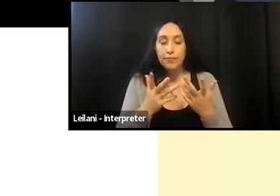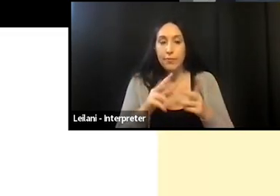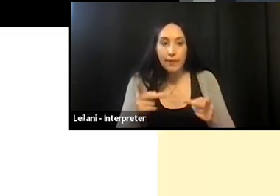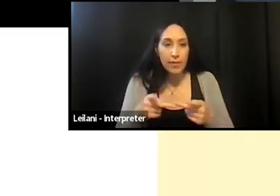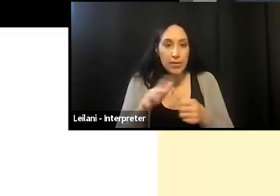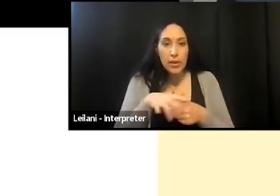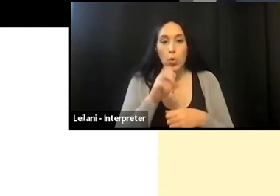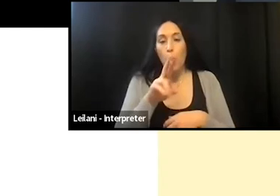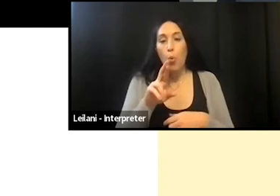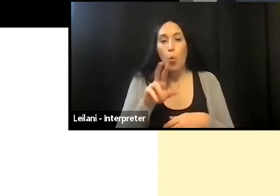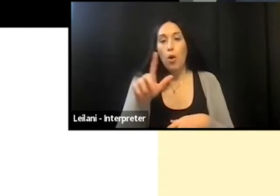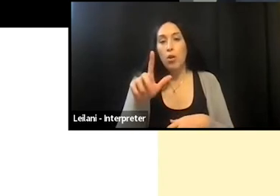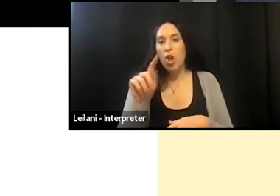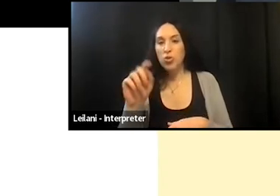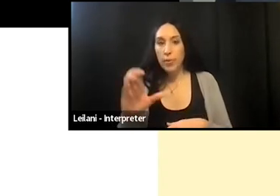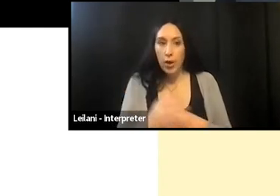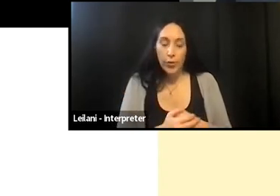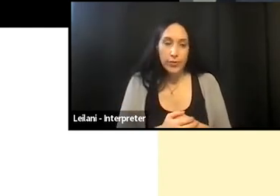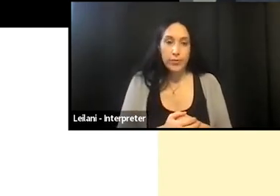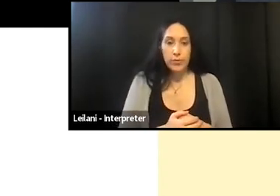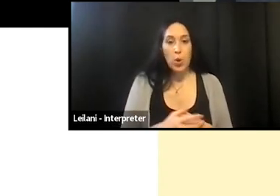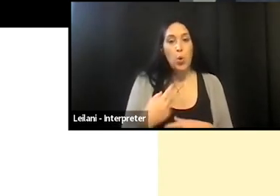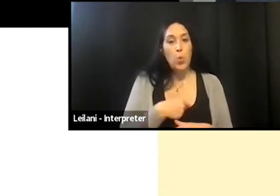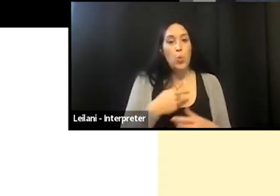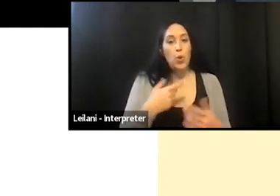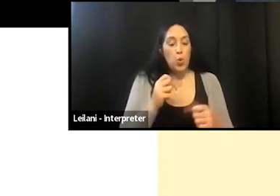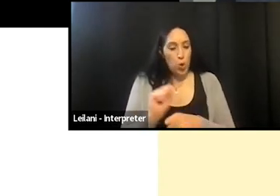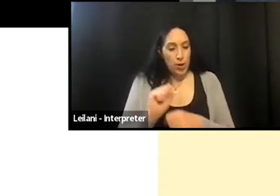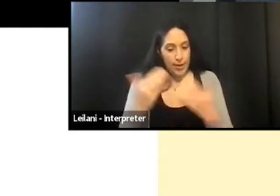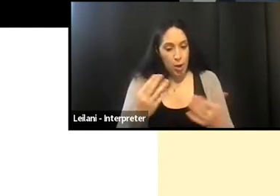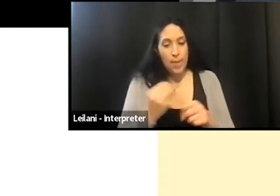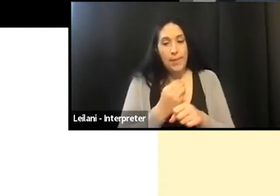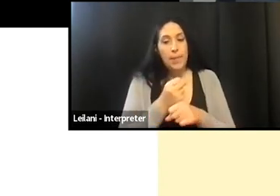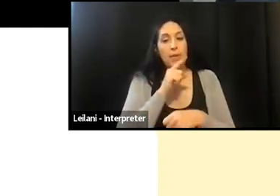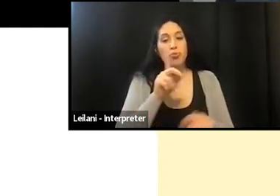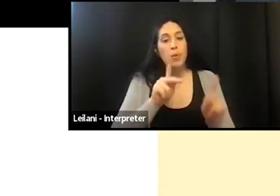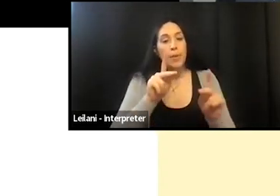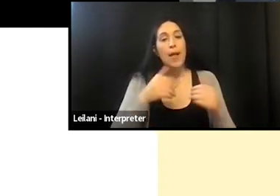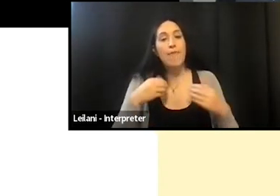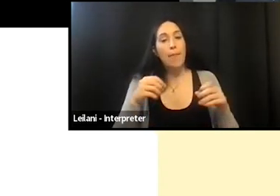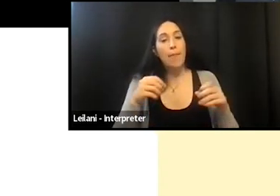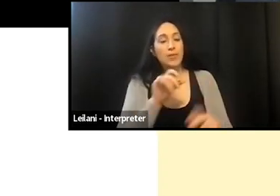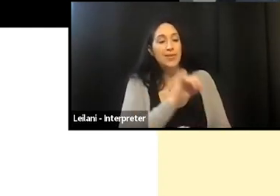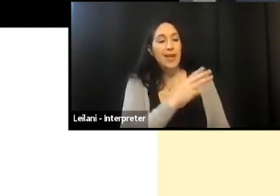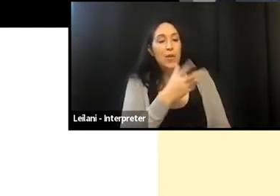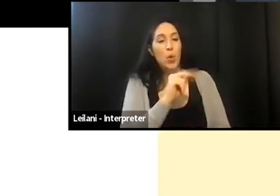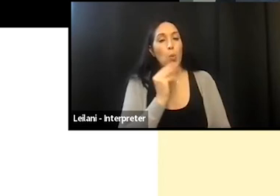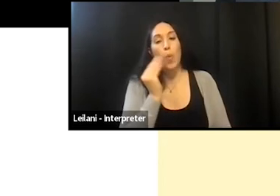to ensure that a person can age in place in their current home. One of the main things we're looking at doing right now